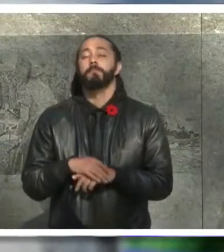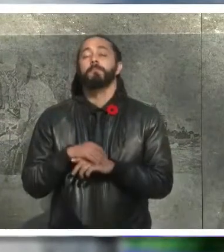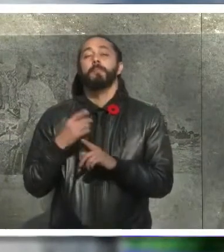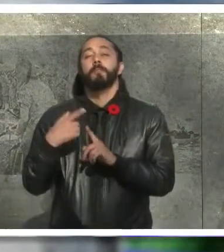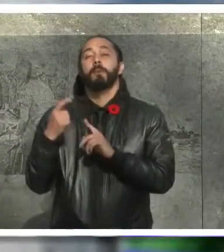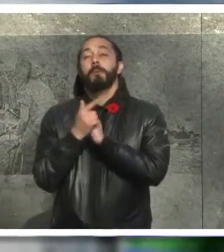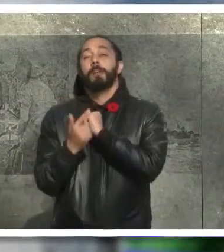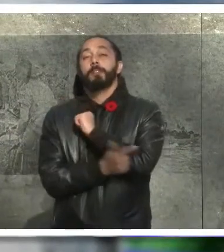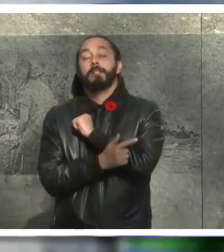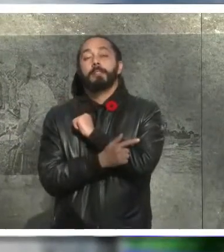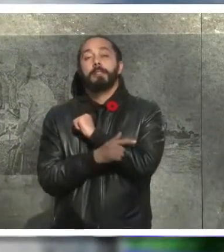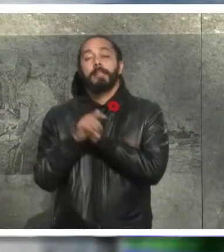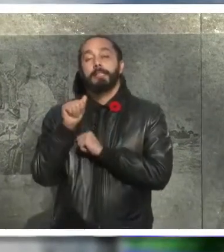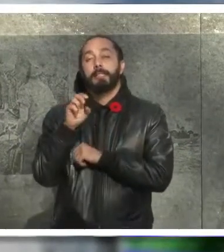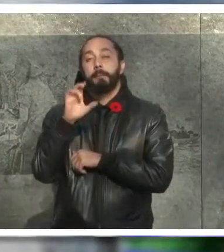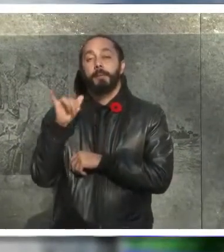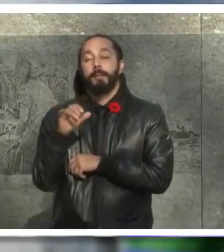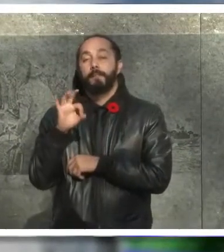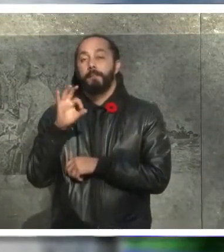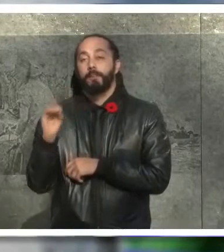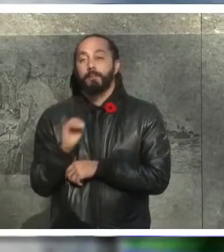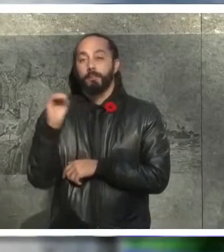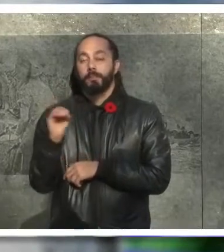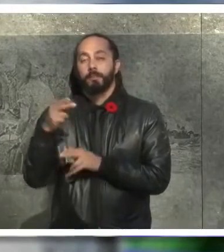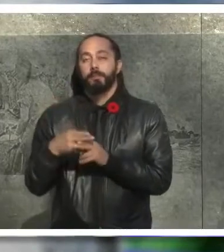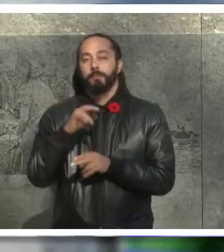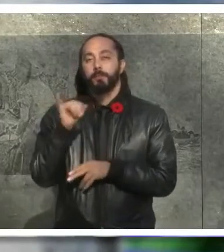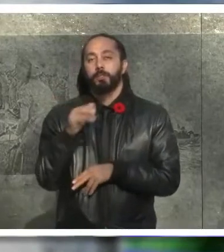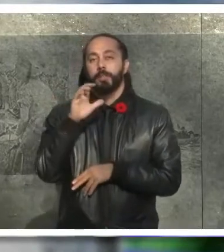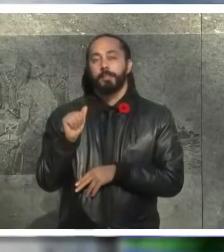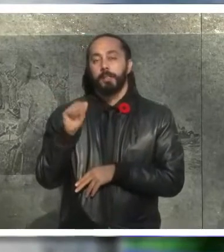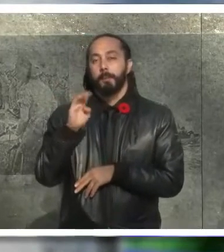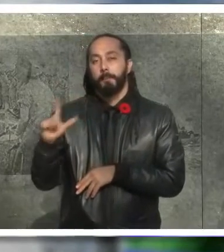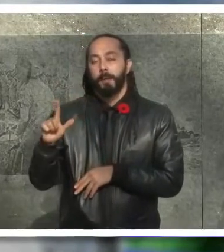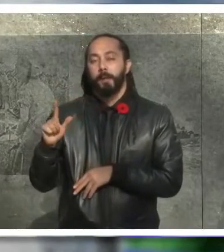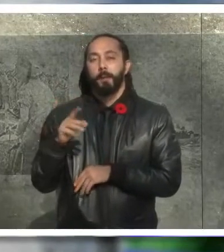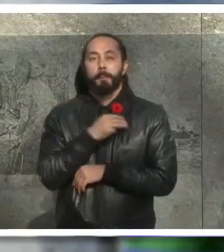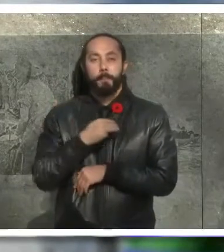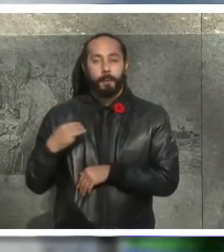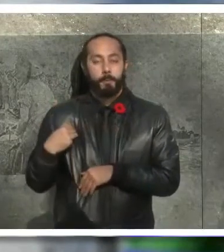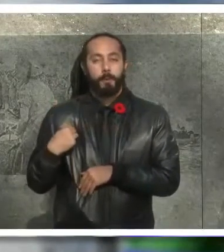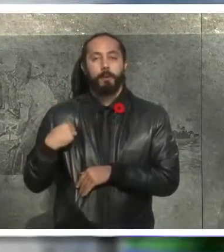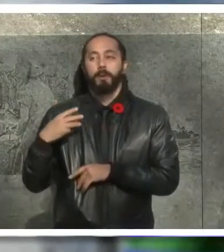On behalf of the legislative assembly of Ontario, Jessica Bell.